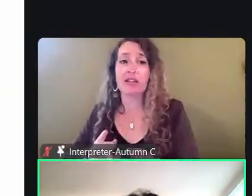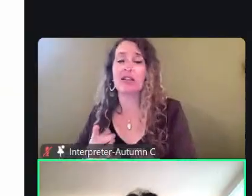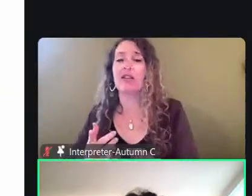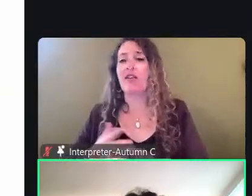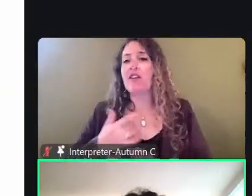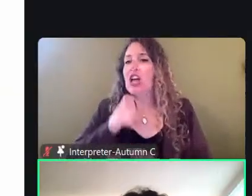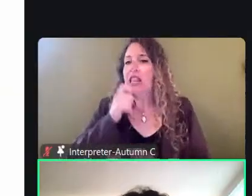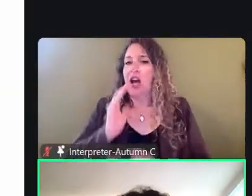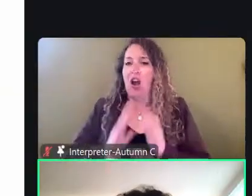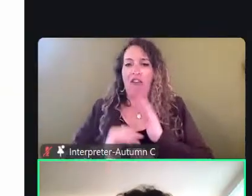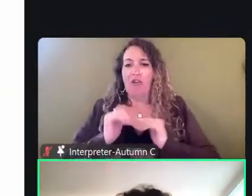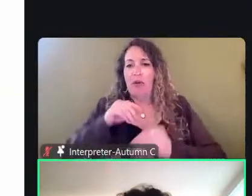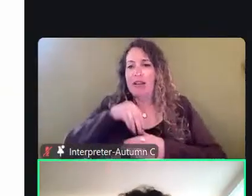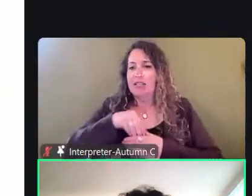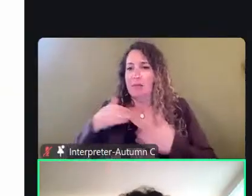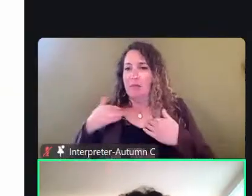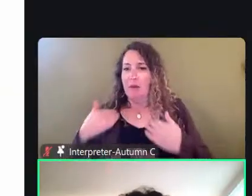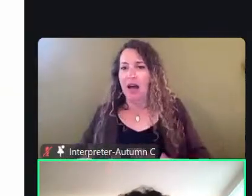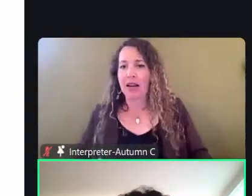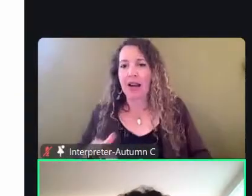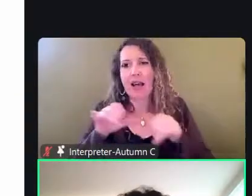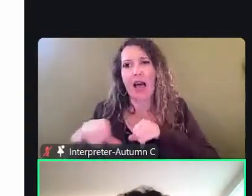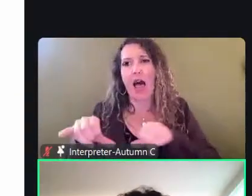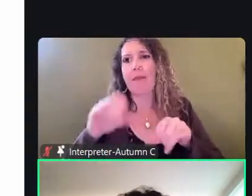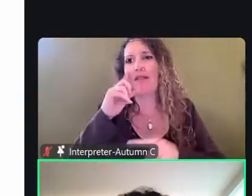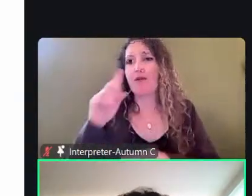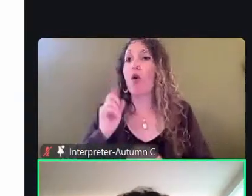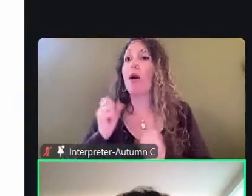which is a common experience for many gender minorities,